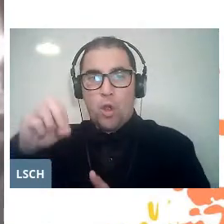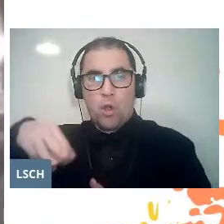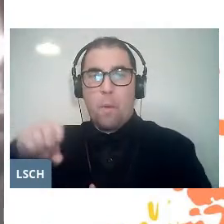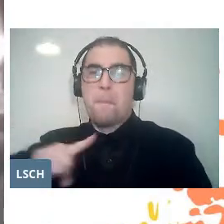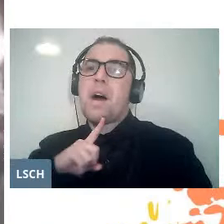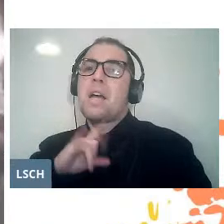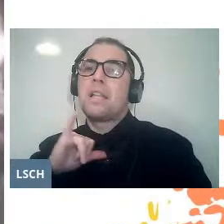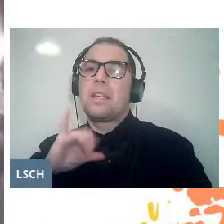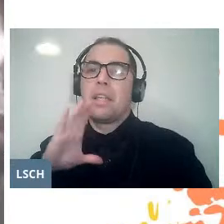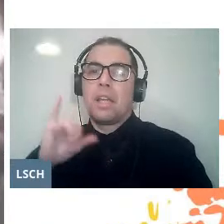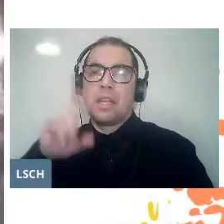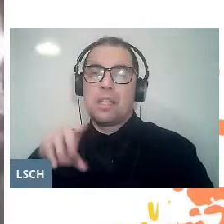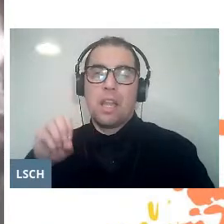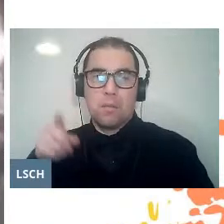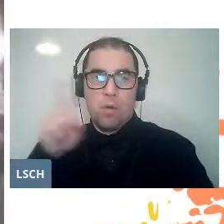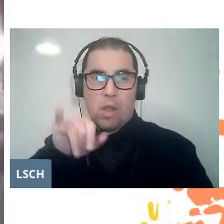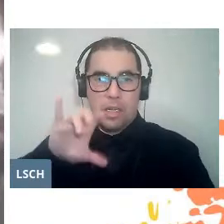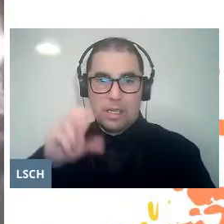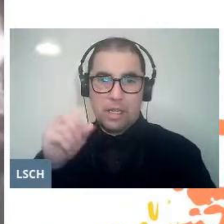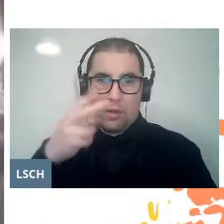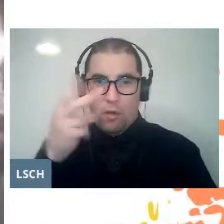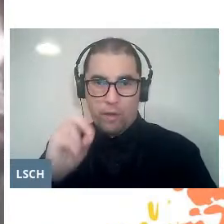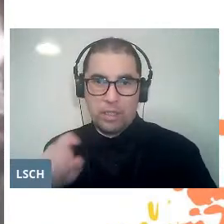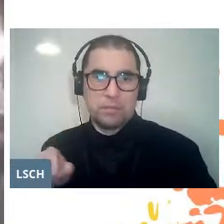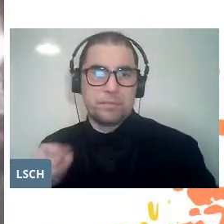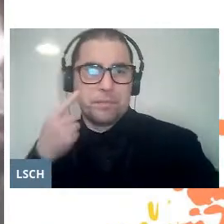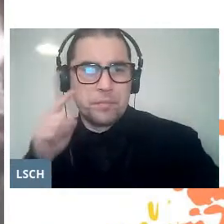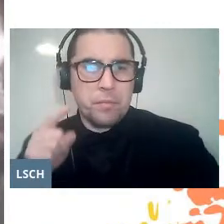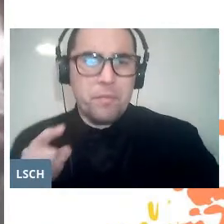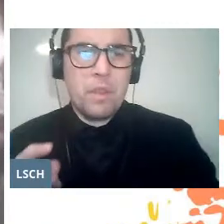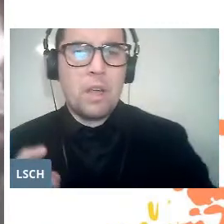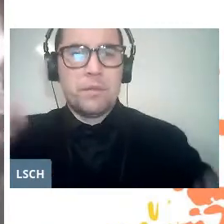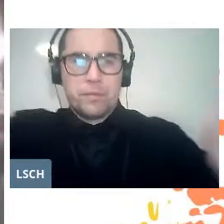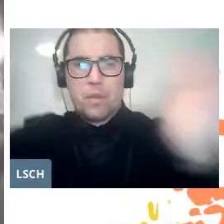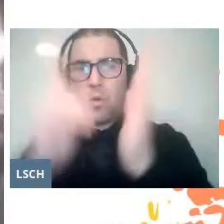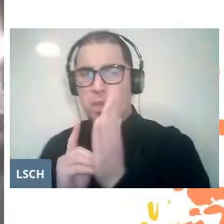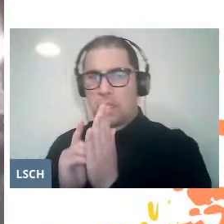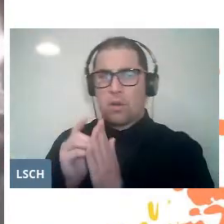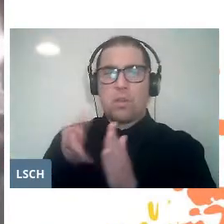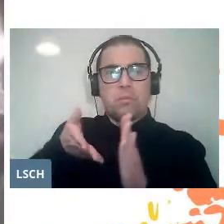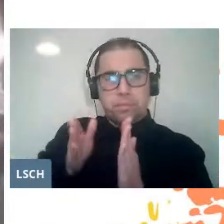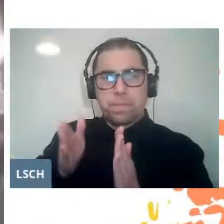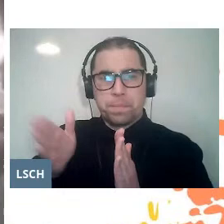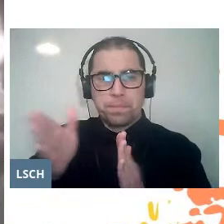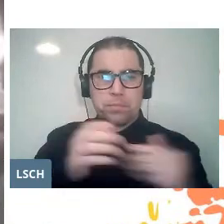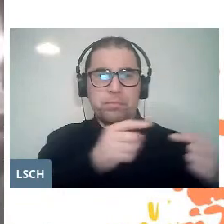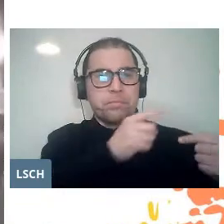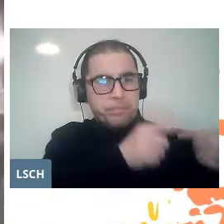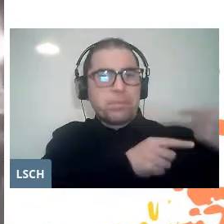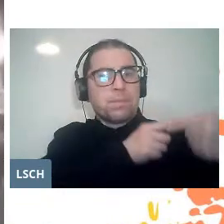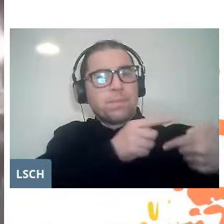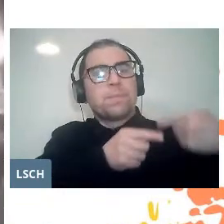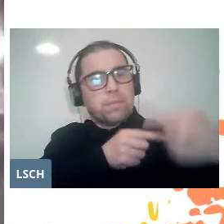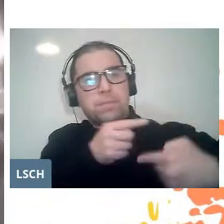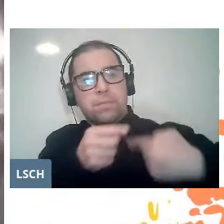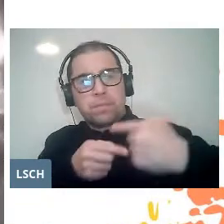At the gates of the 20th century, maintaining a sustained development of the symphonic genre in all its aspects.